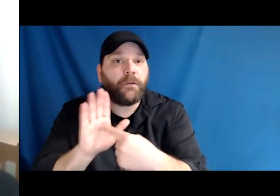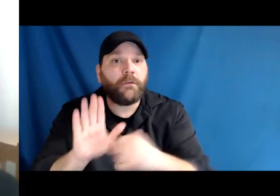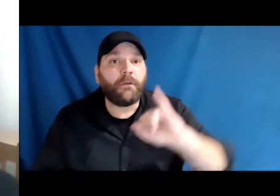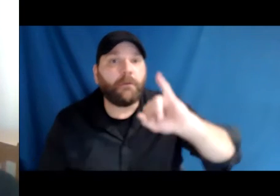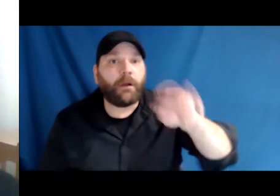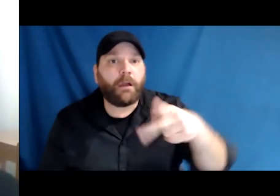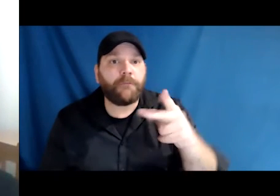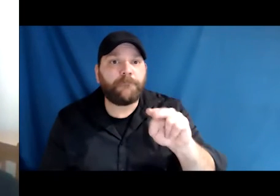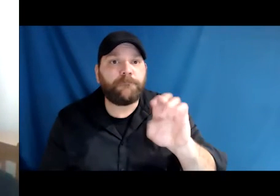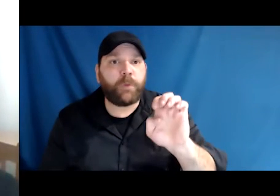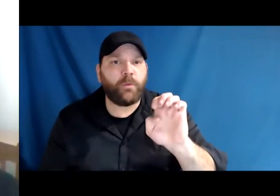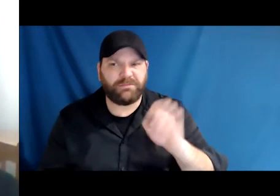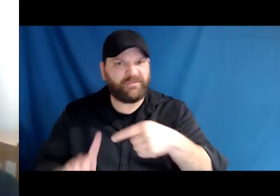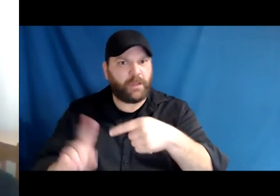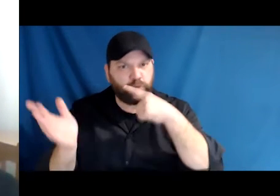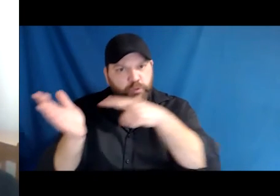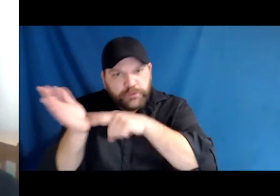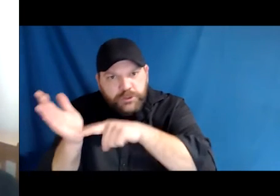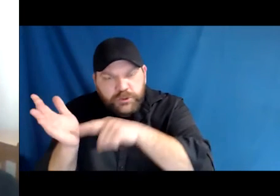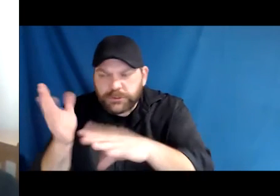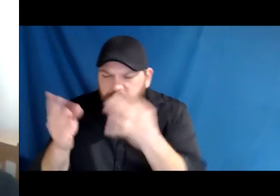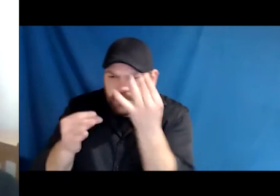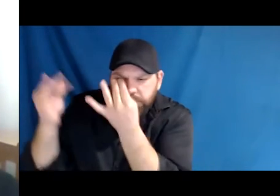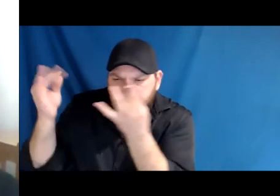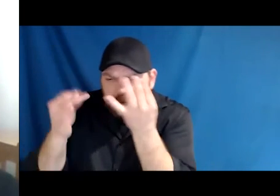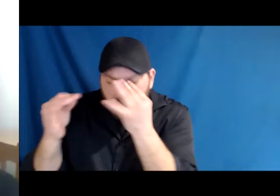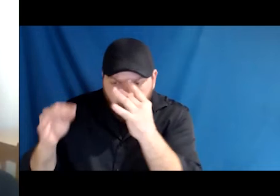it's exactly what we needed, that kind of inspiration about how things can get better,